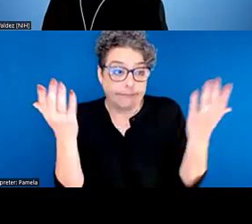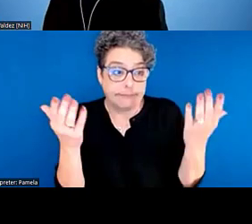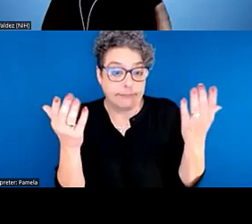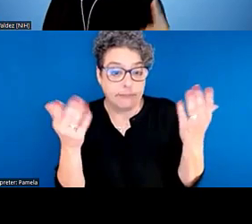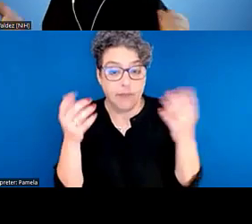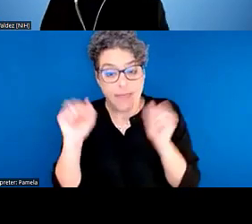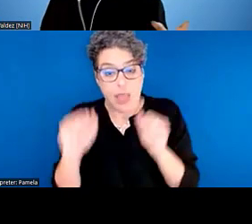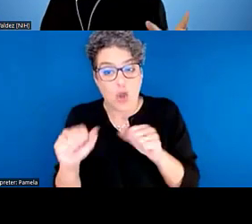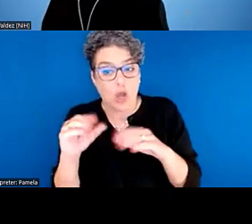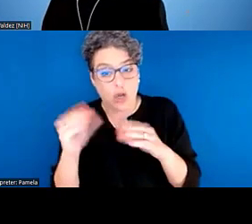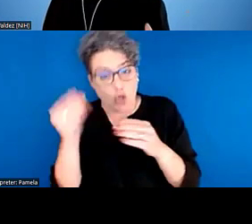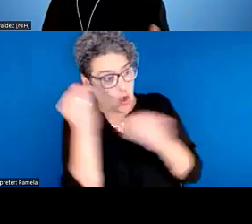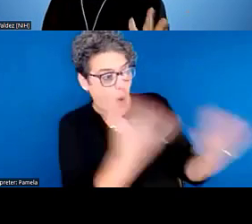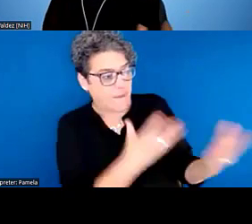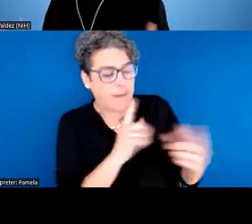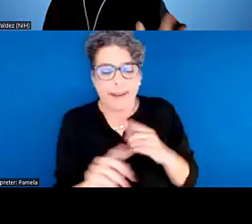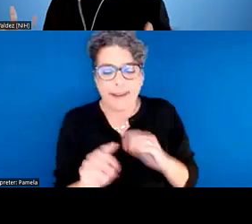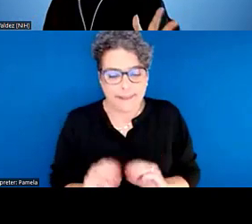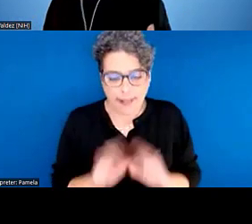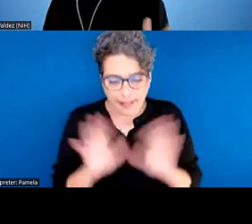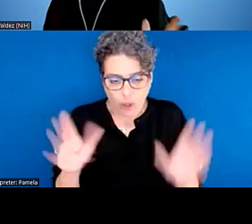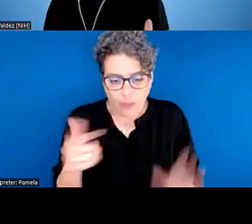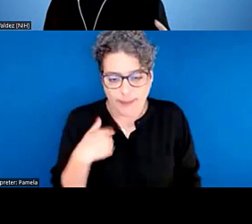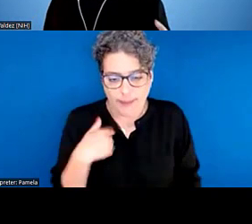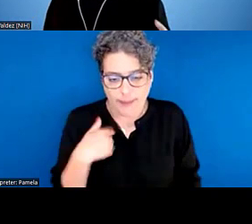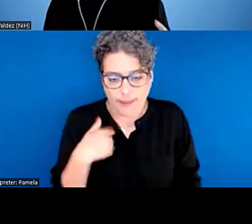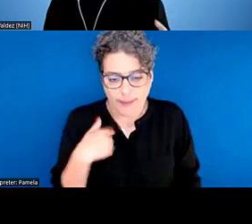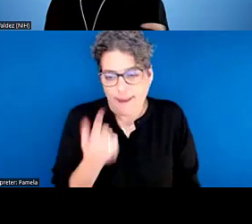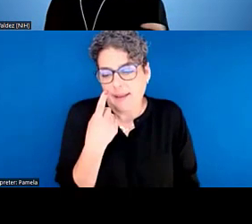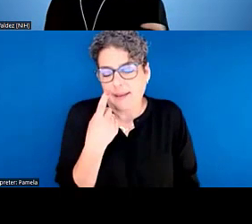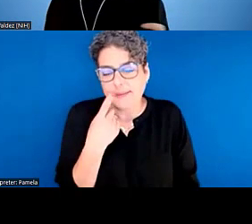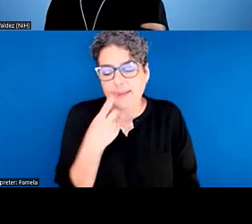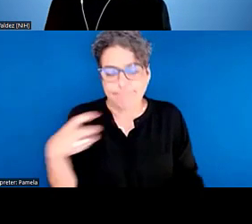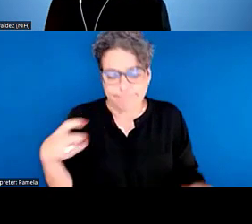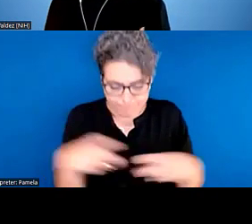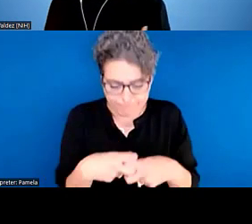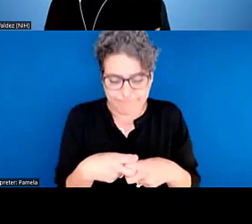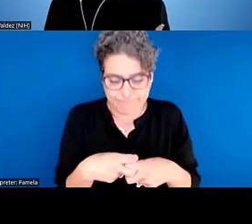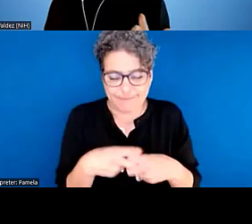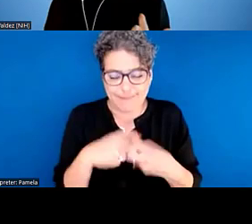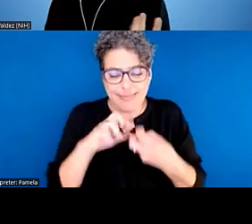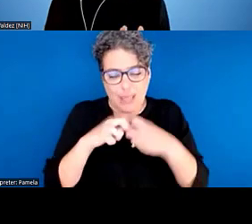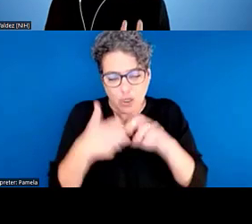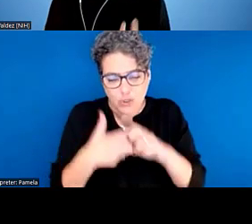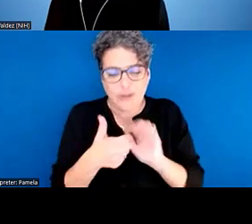but clearly I understand the logistical problems ..the legal problems there that could arise.